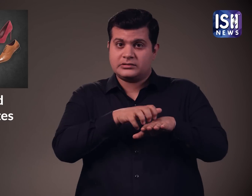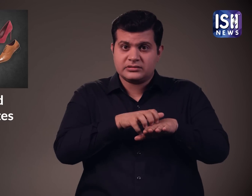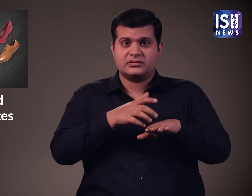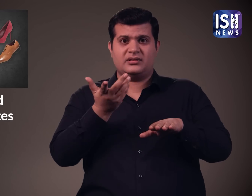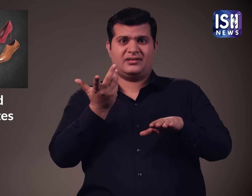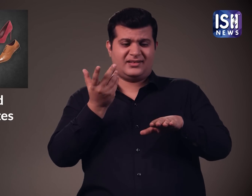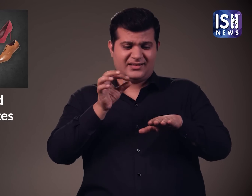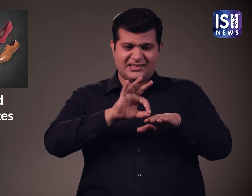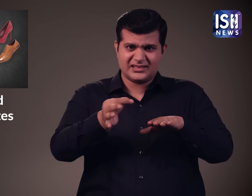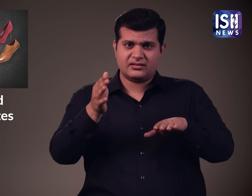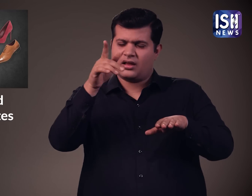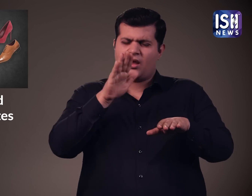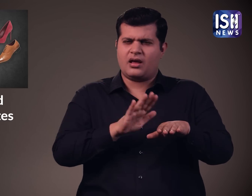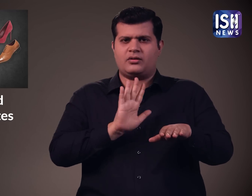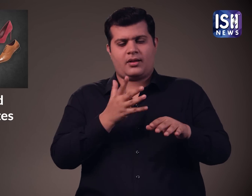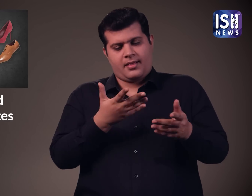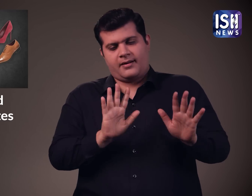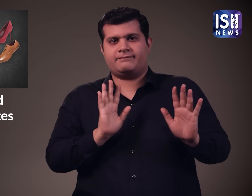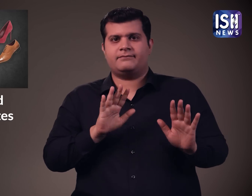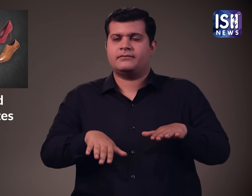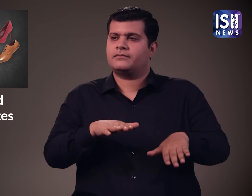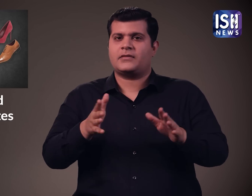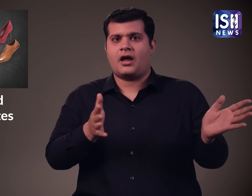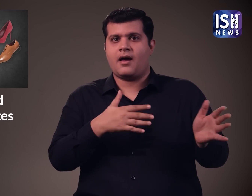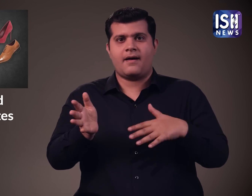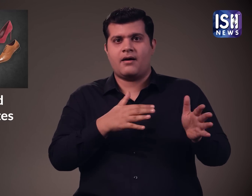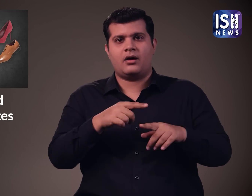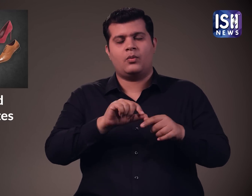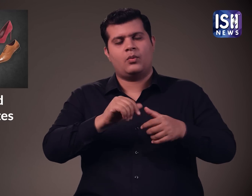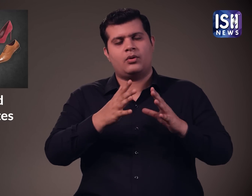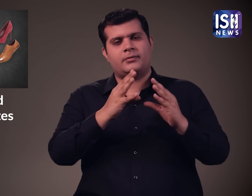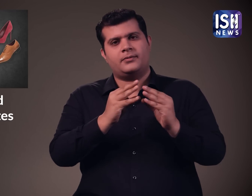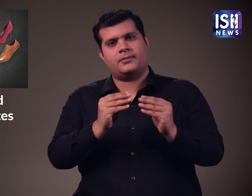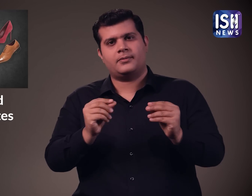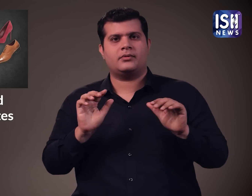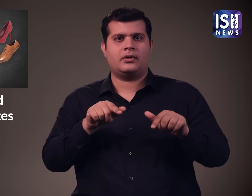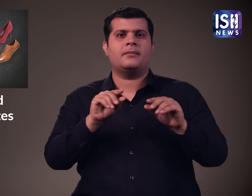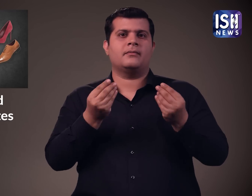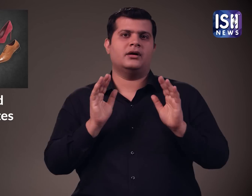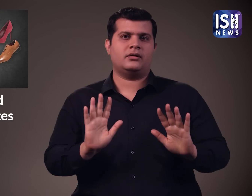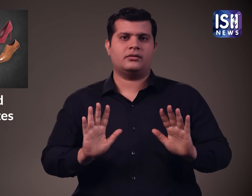Don't touch the wounds and eventually it will be cured.